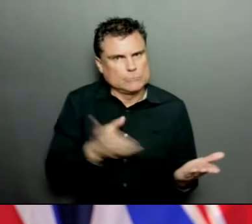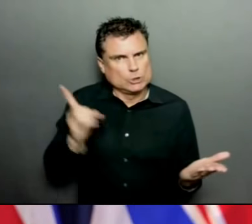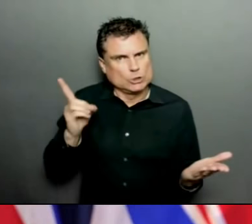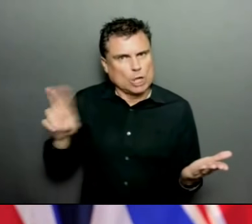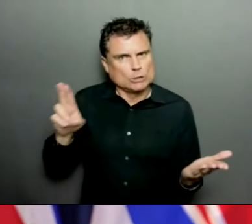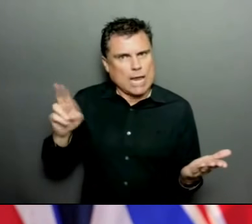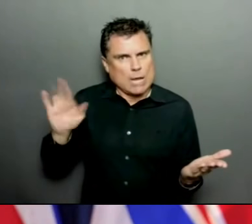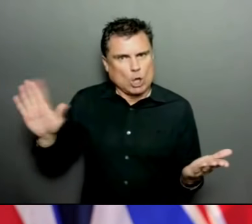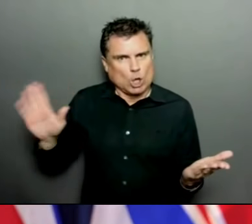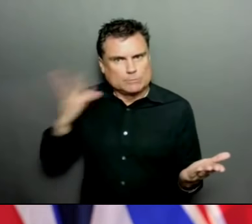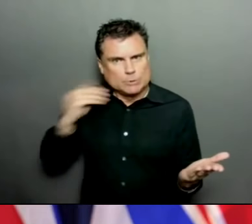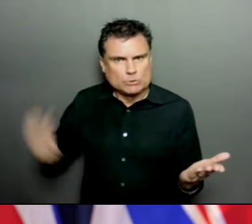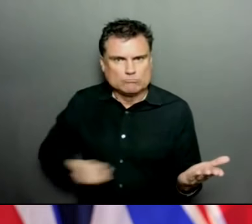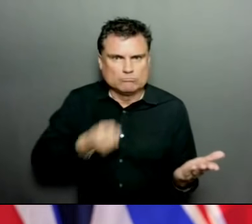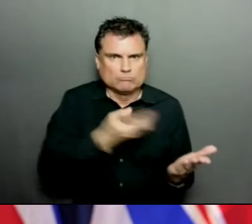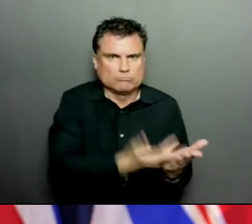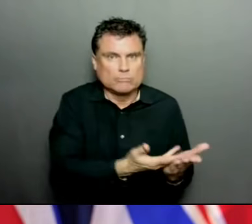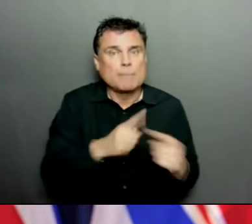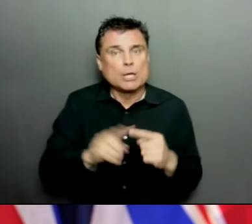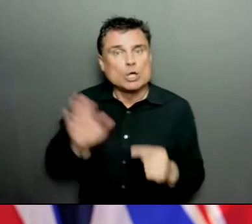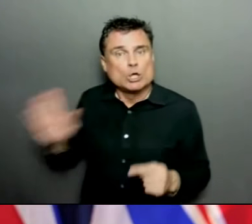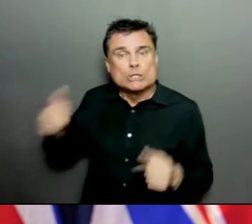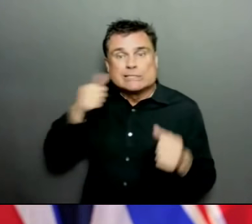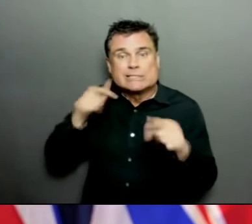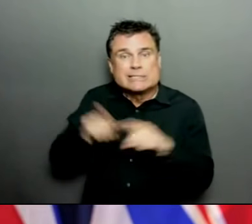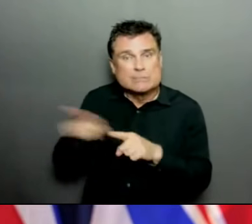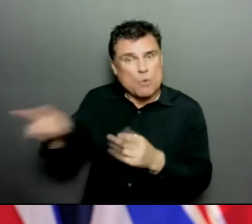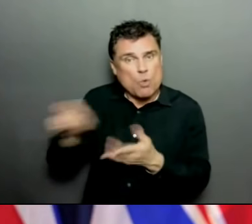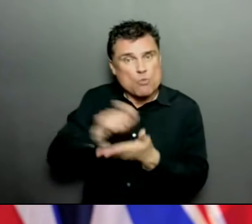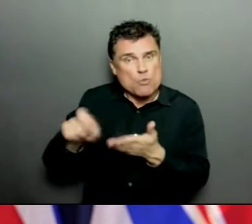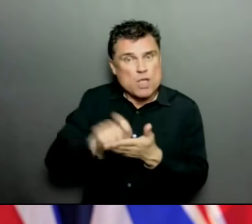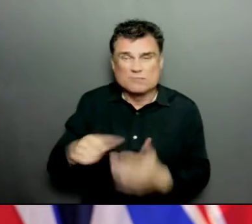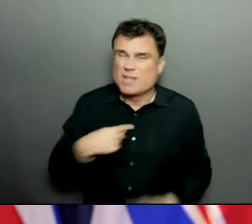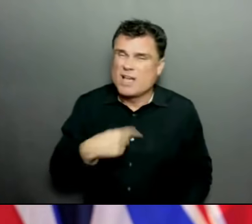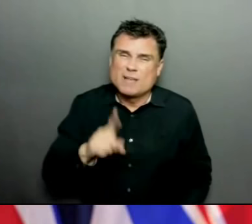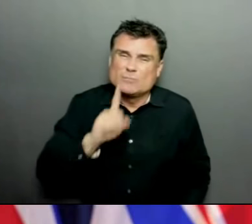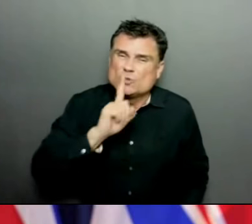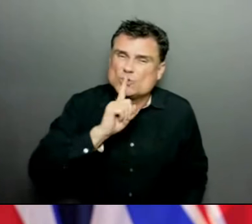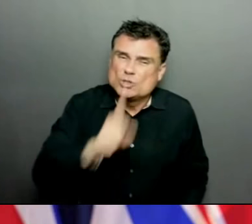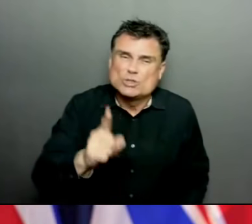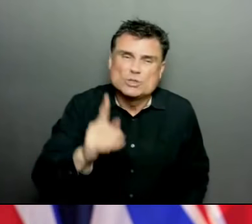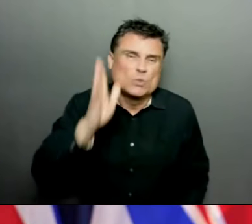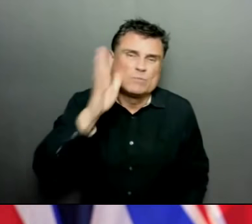when we have reached public office, sign a list of confidentiality, of total confidence in Dr.